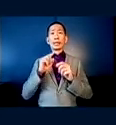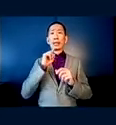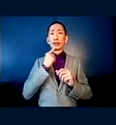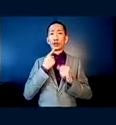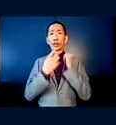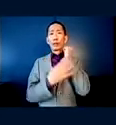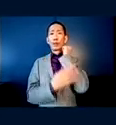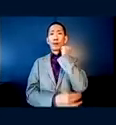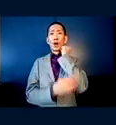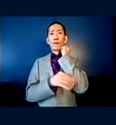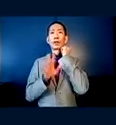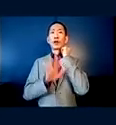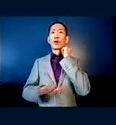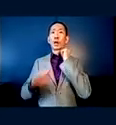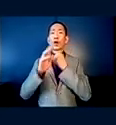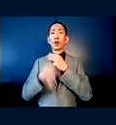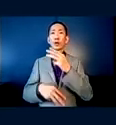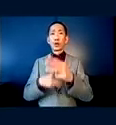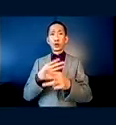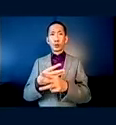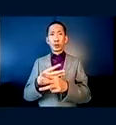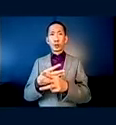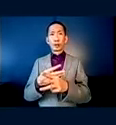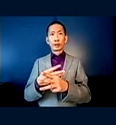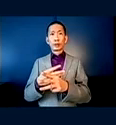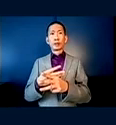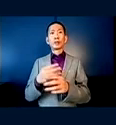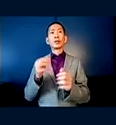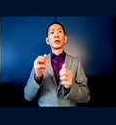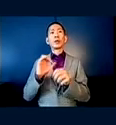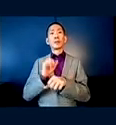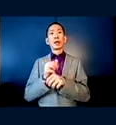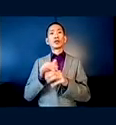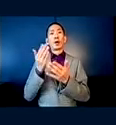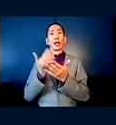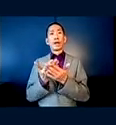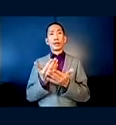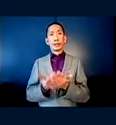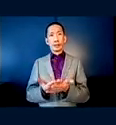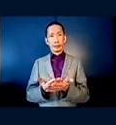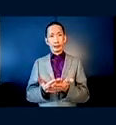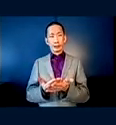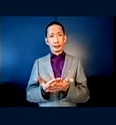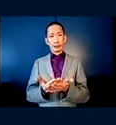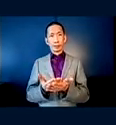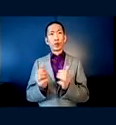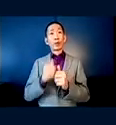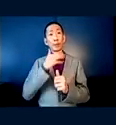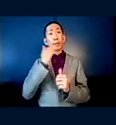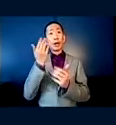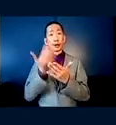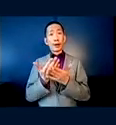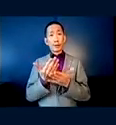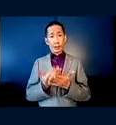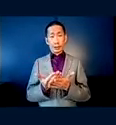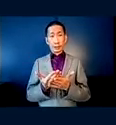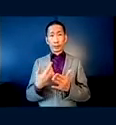IMPROVE THE LIVES OF PEOPLE LIVING IN EXTREME POVERTY AROUND THE WORLD WITH BETTER EVIDENCE.